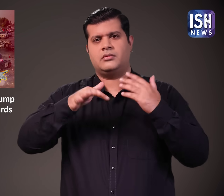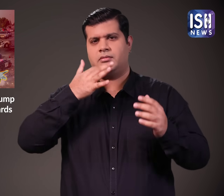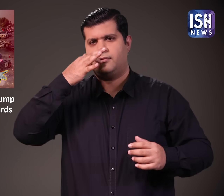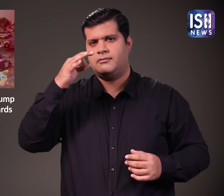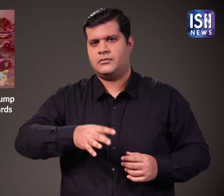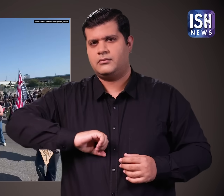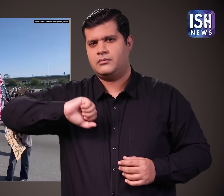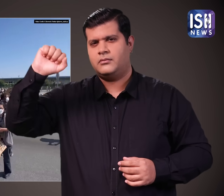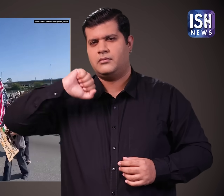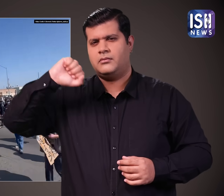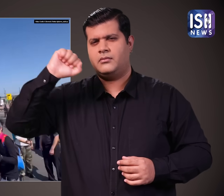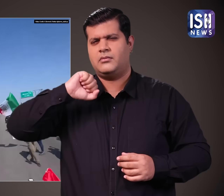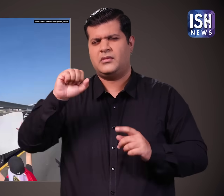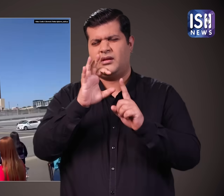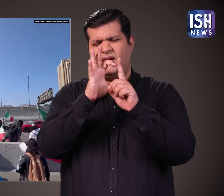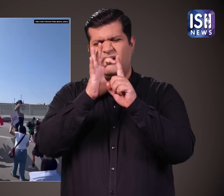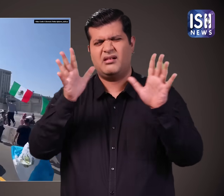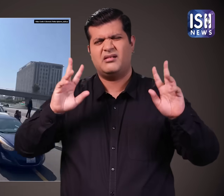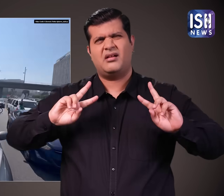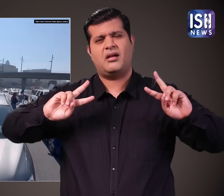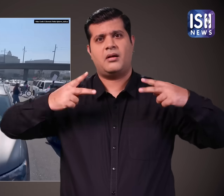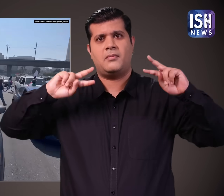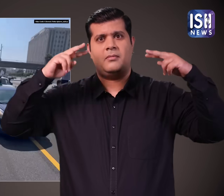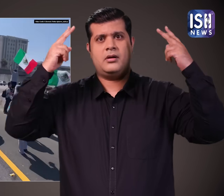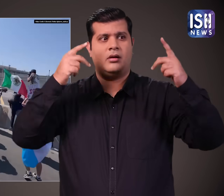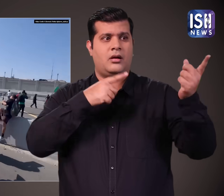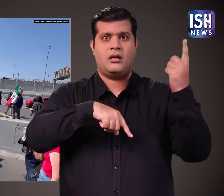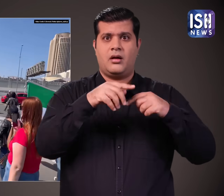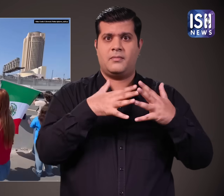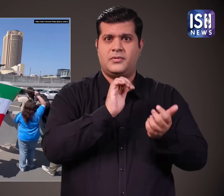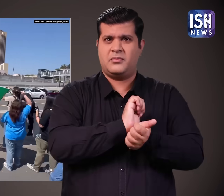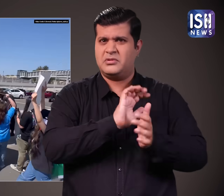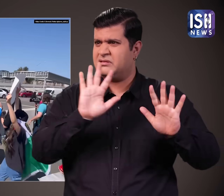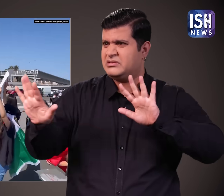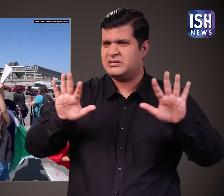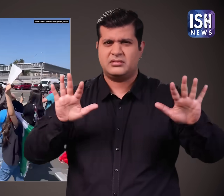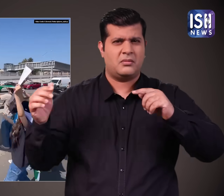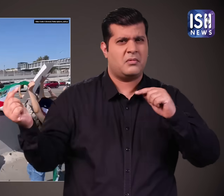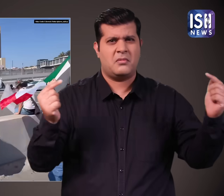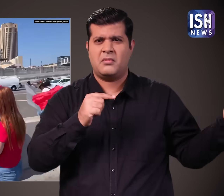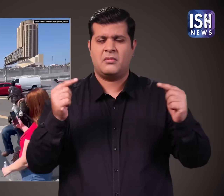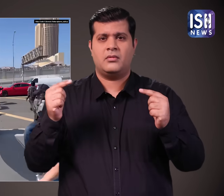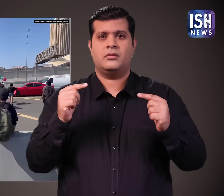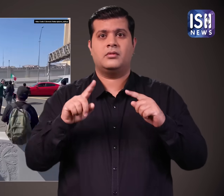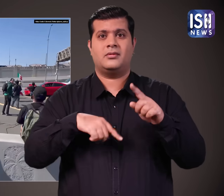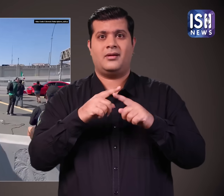This led to statewide protest on a dangerous scale. The authorities tried their best to descale the situation.